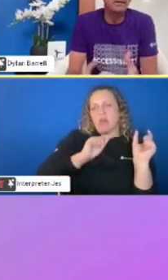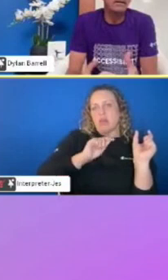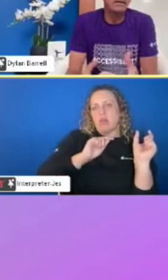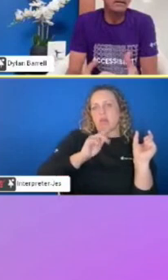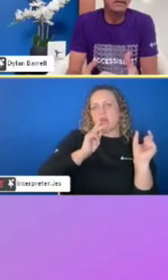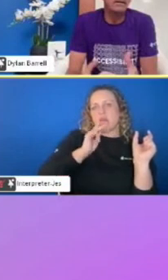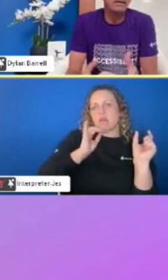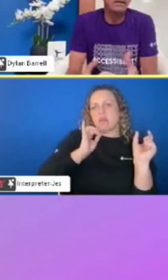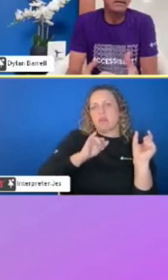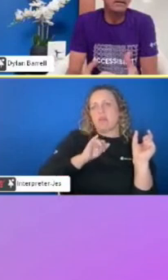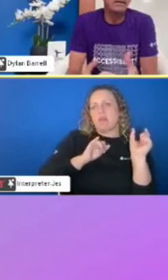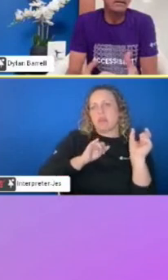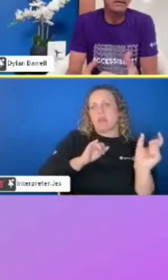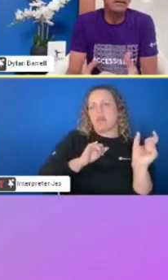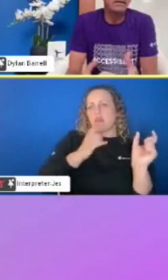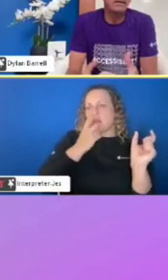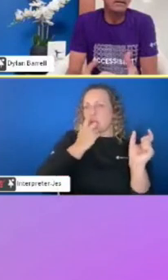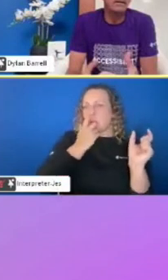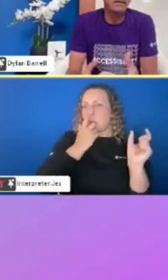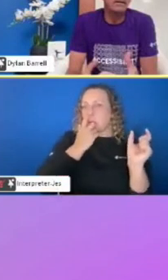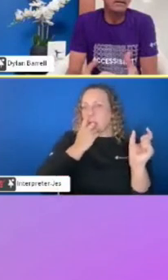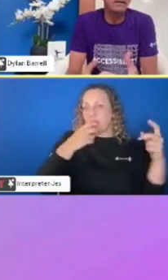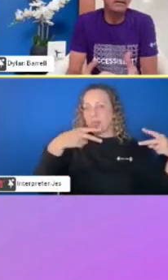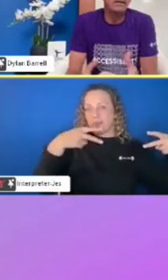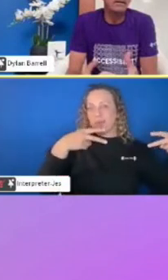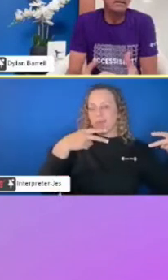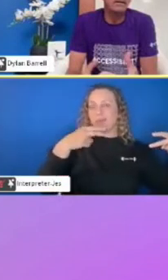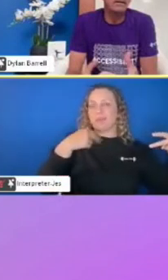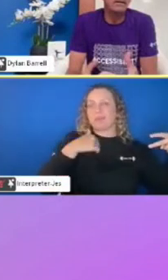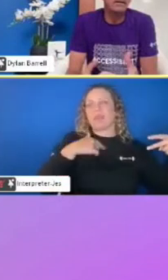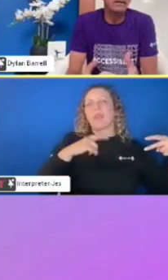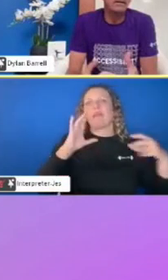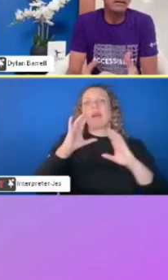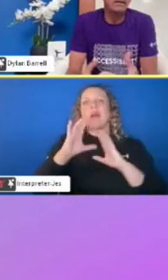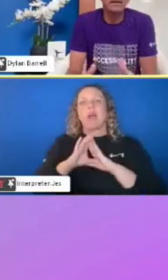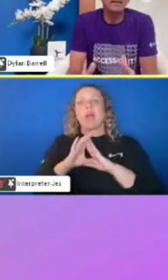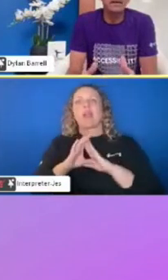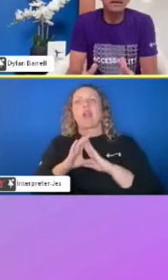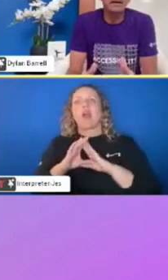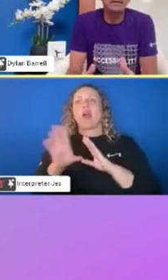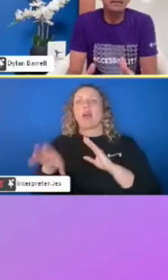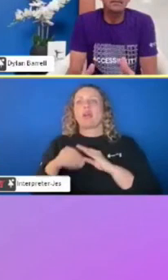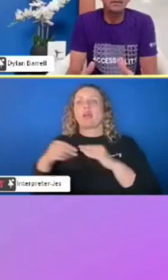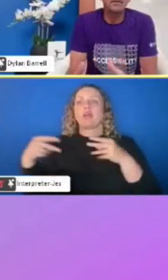that it's got another icon component. So what this button element,